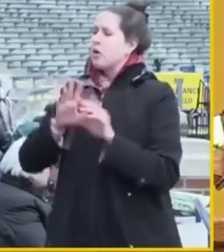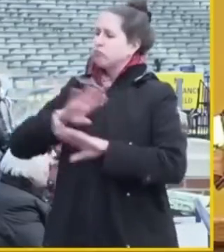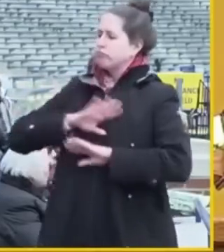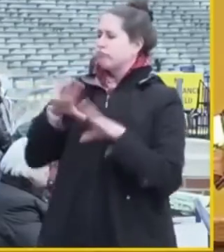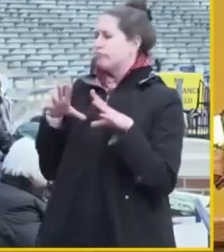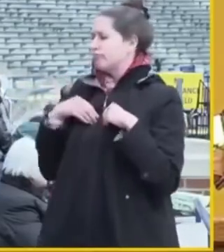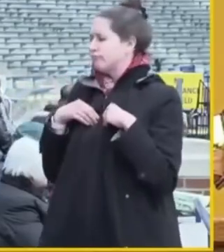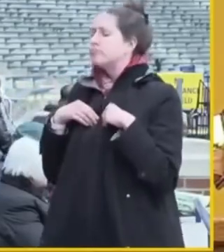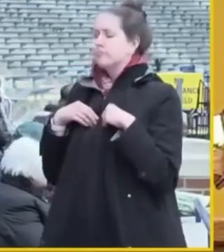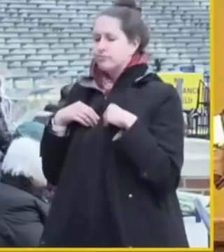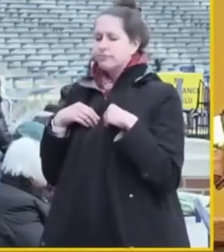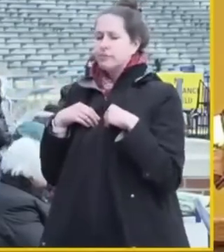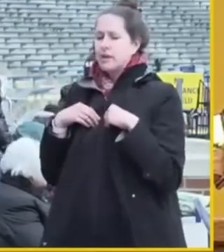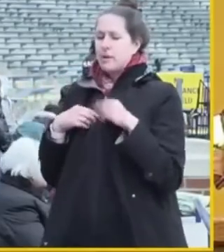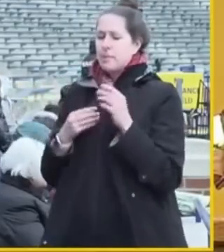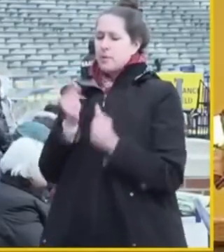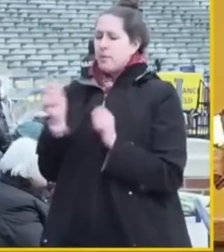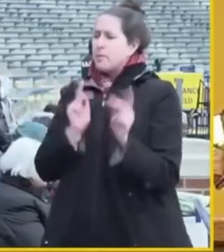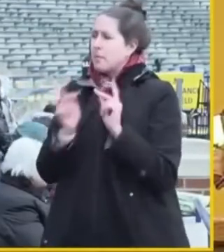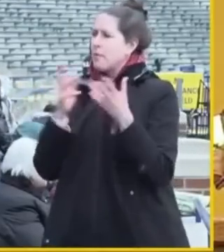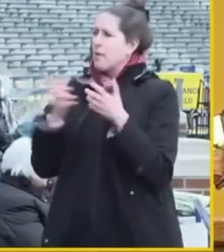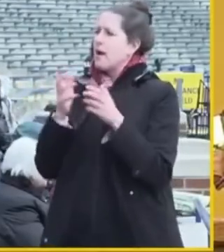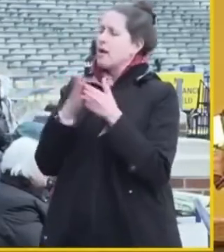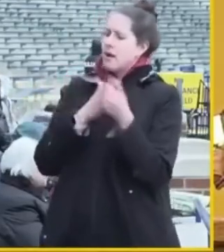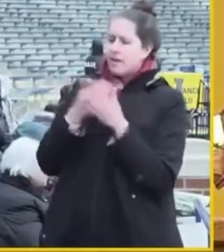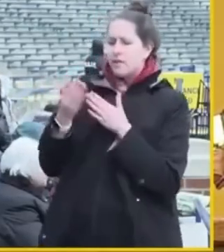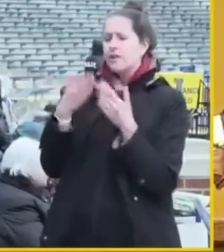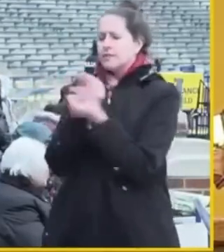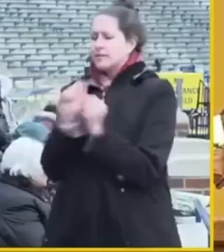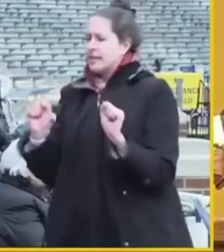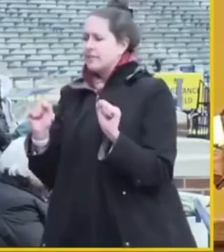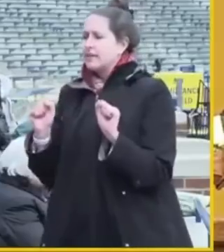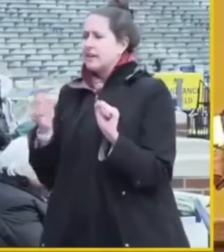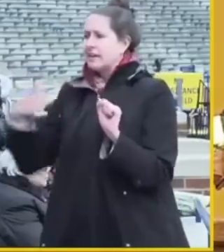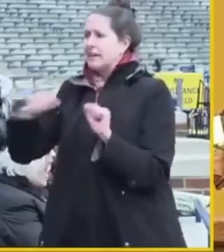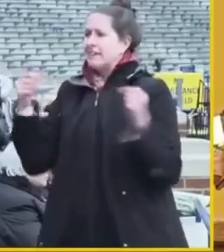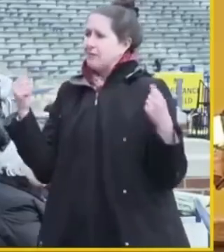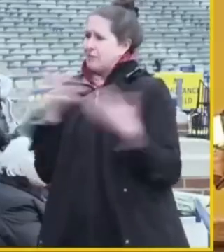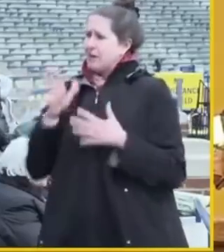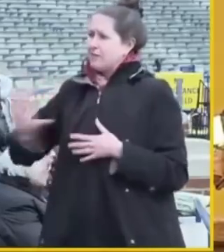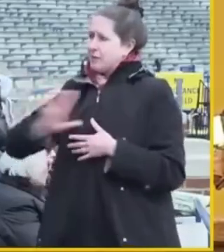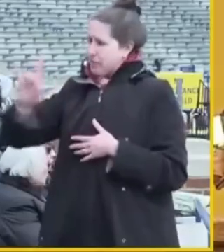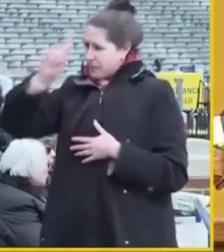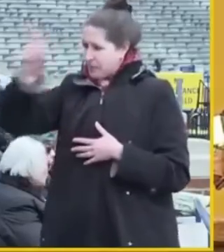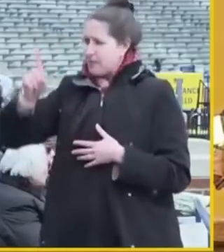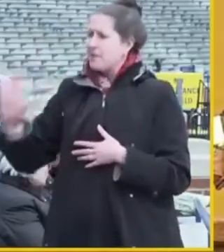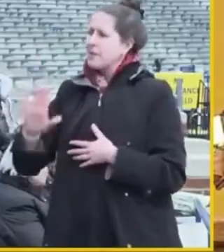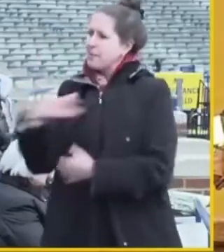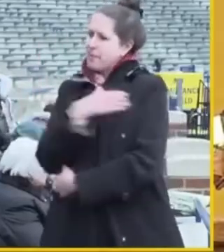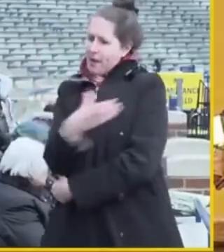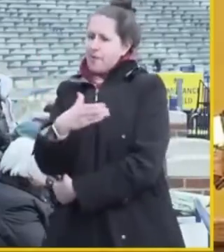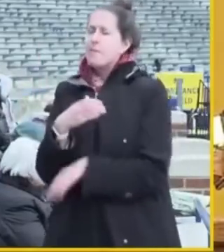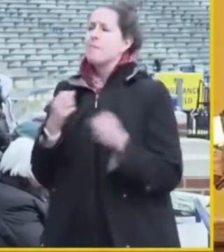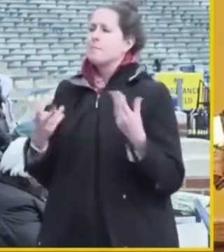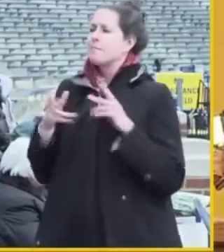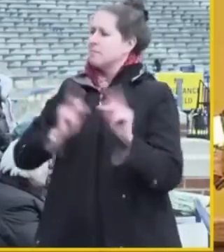They are afraid of their own brilliance and their own power. Many people stay trapped far too long